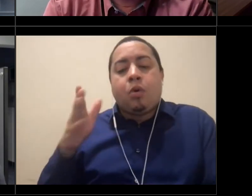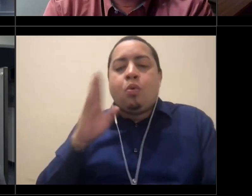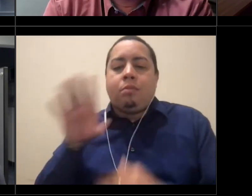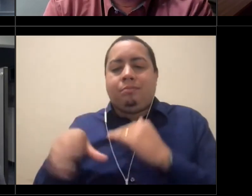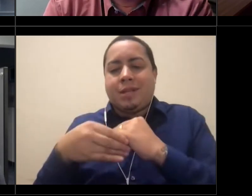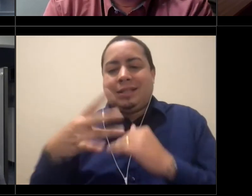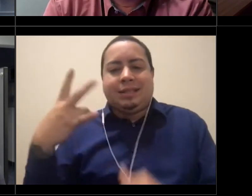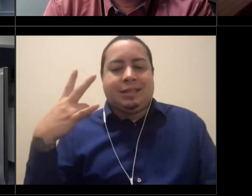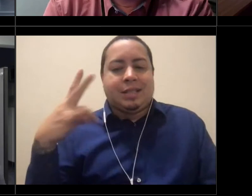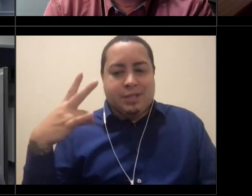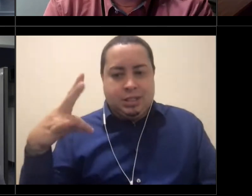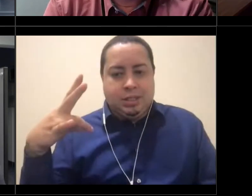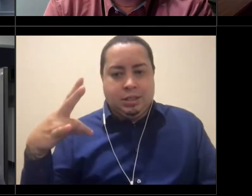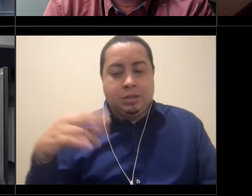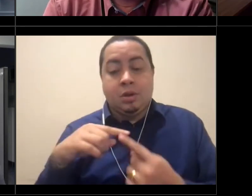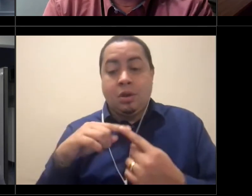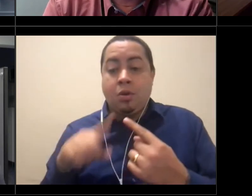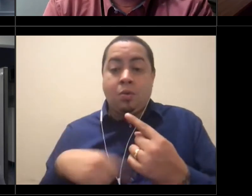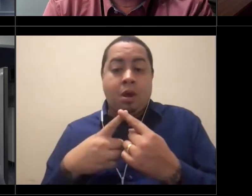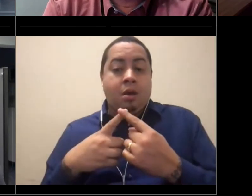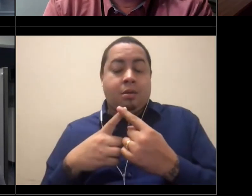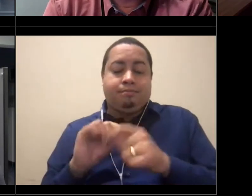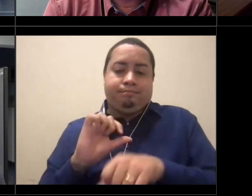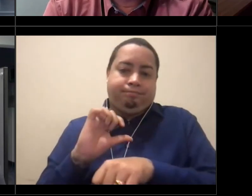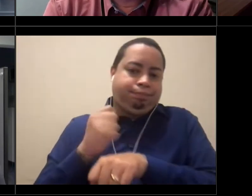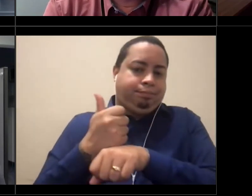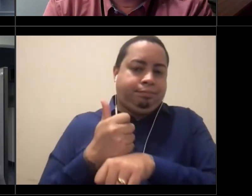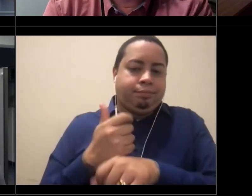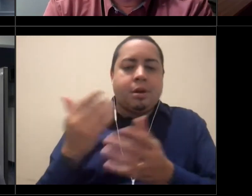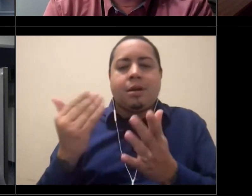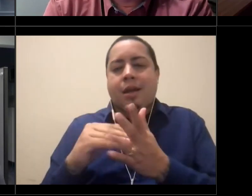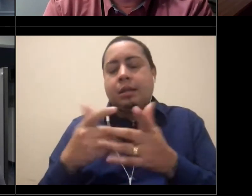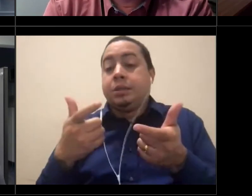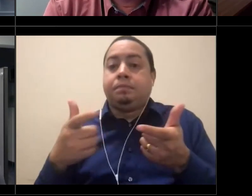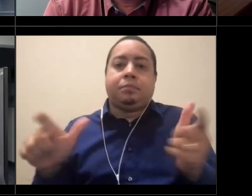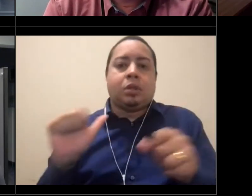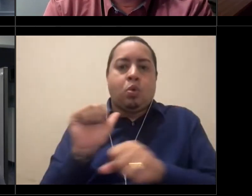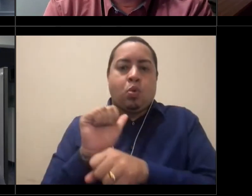once that launches in December. So it's a big enterprise, very large group of people.